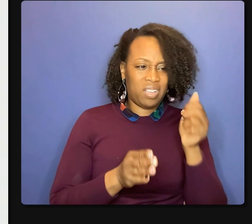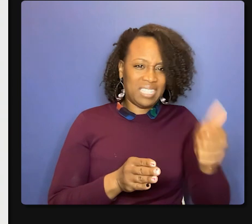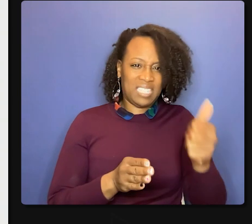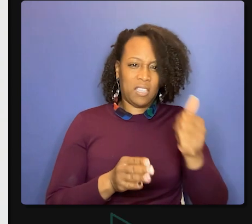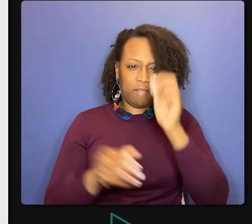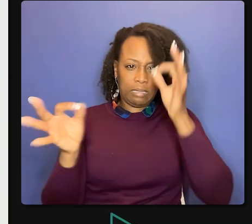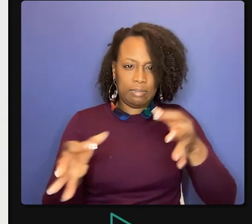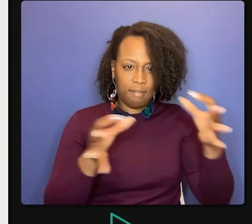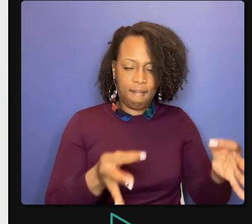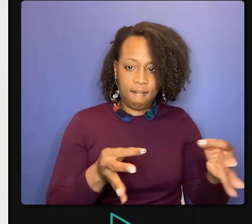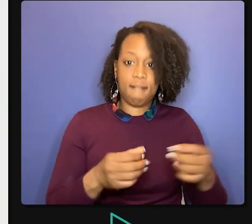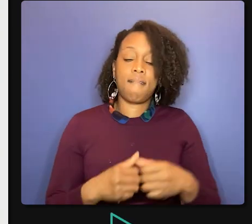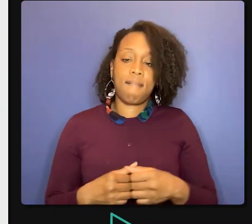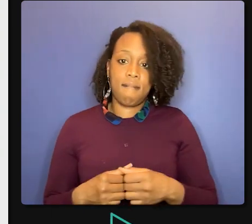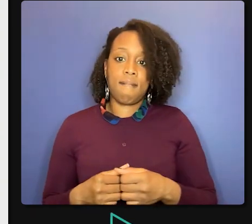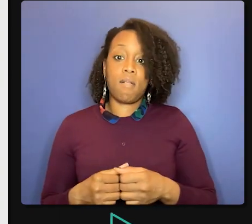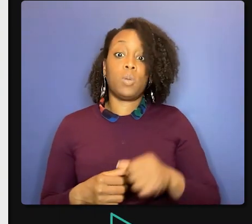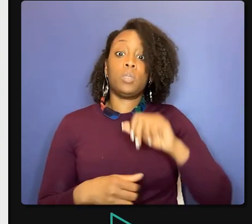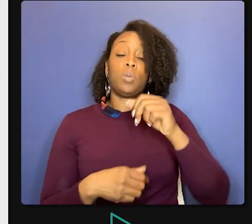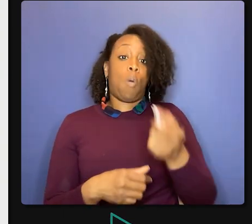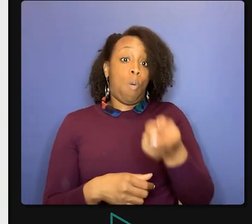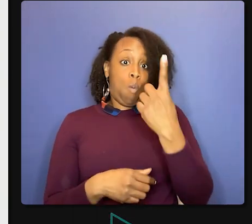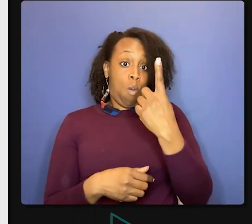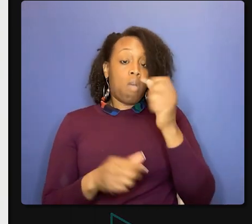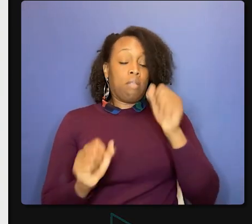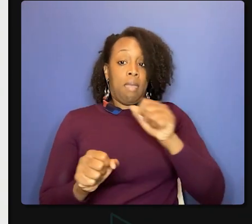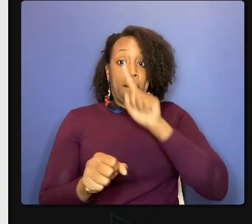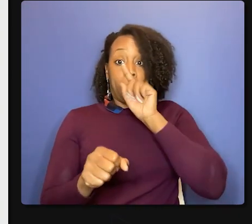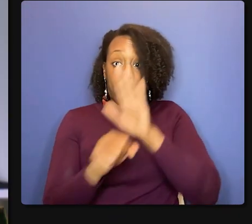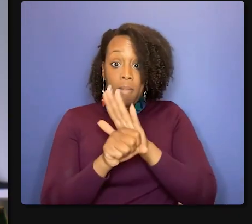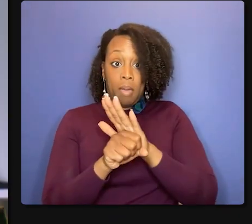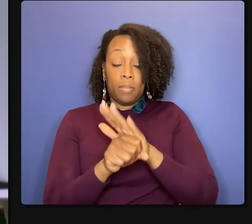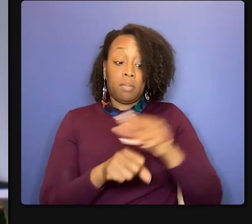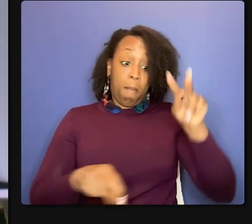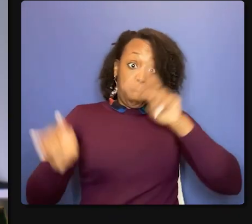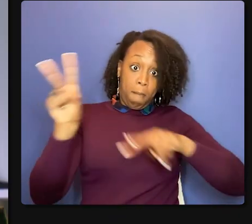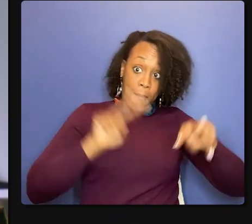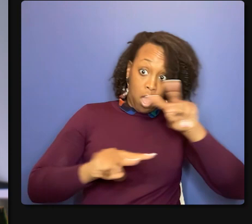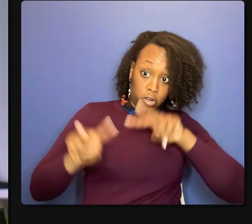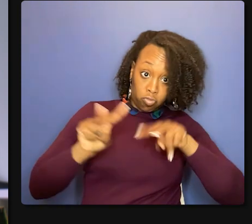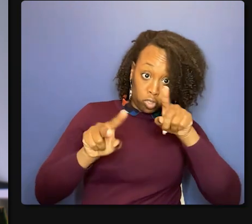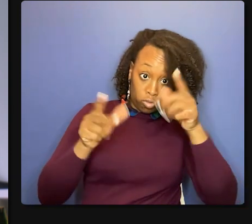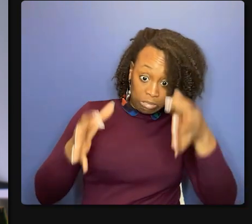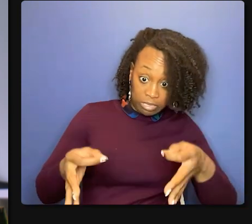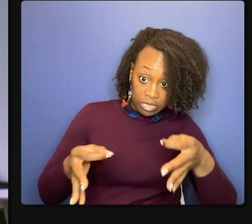in the file system decides to schedule it. So one new thing you can guarantee on